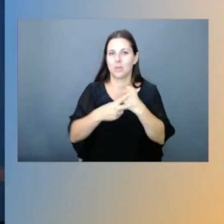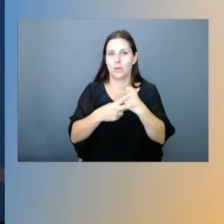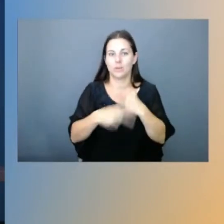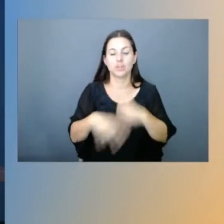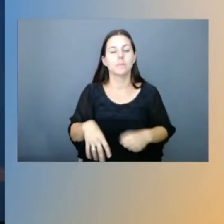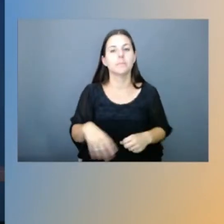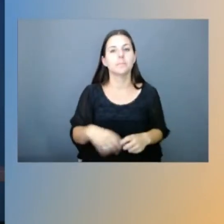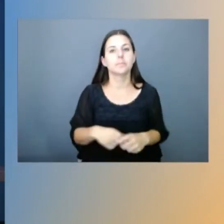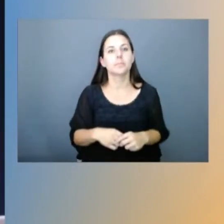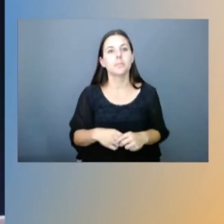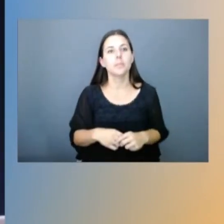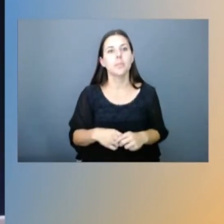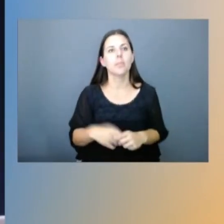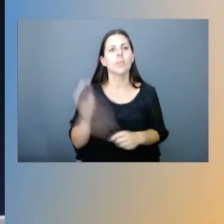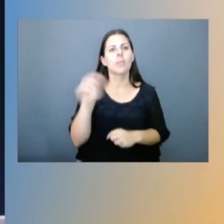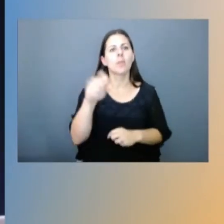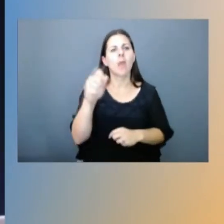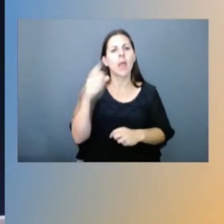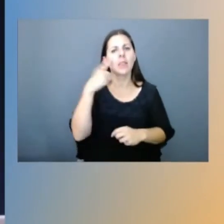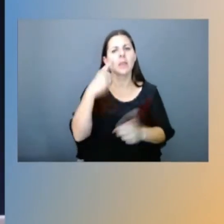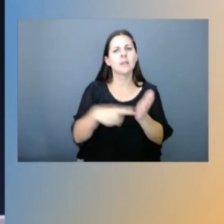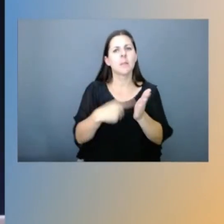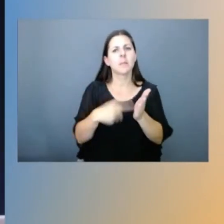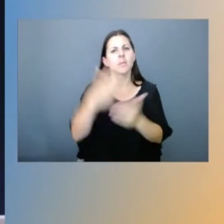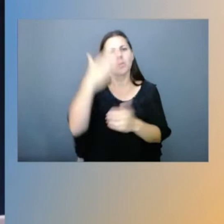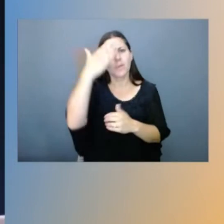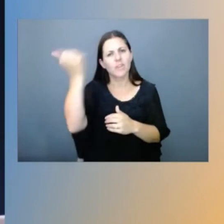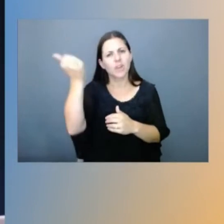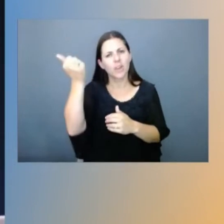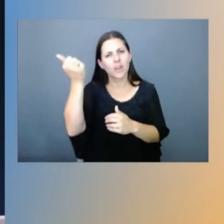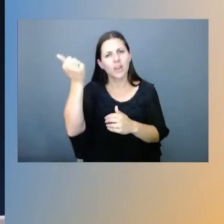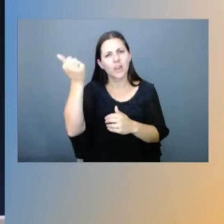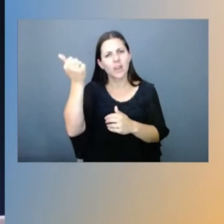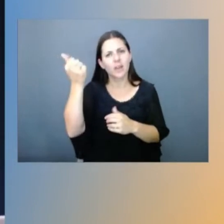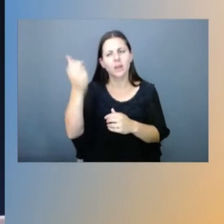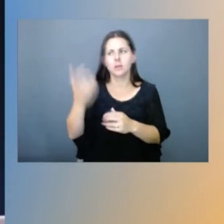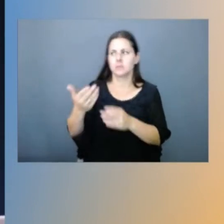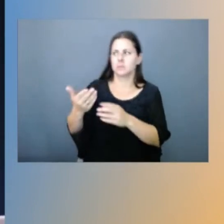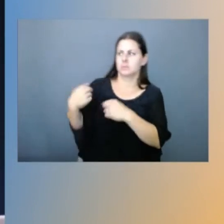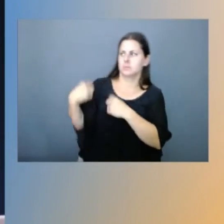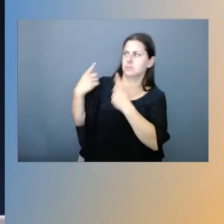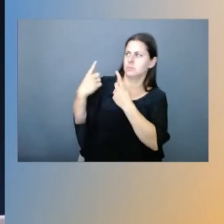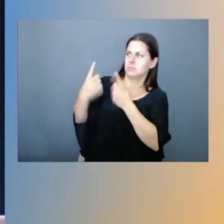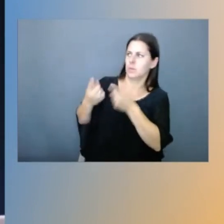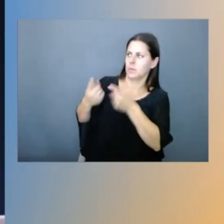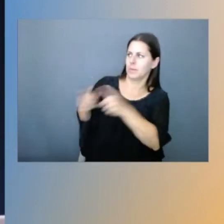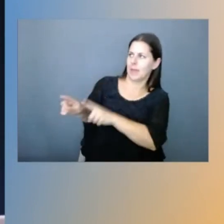sometimes I think we forget about where we have been with storage and where we are now. I mean, you talked about the file upload.